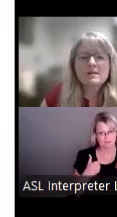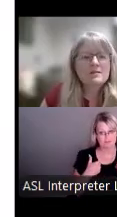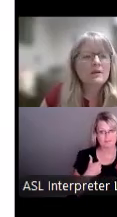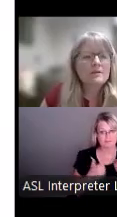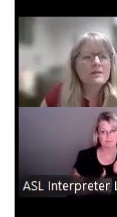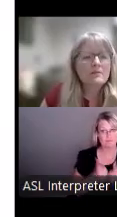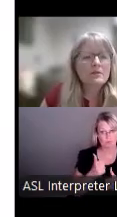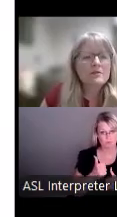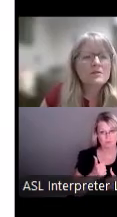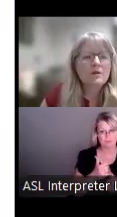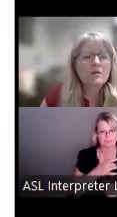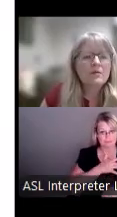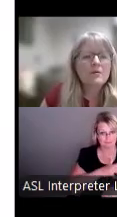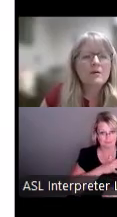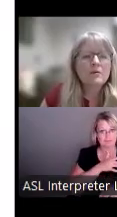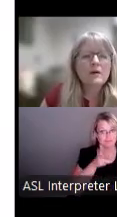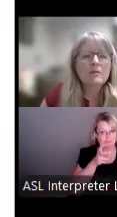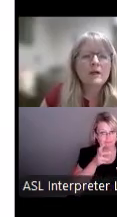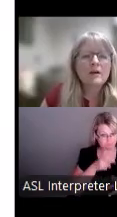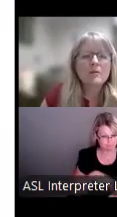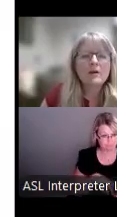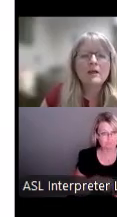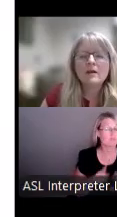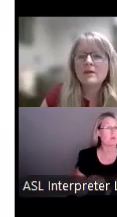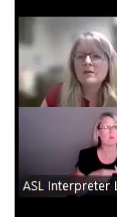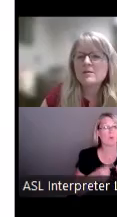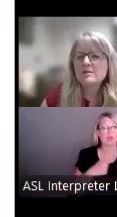sensory receptors, so when we are working on those